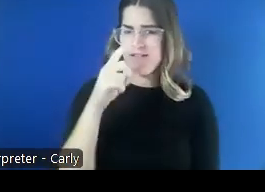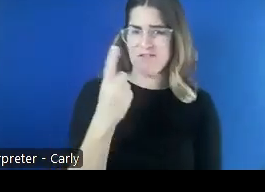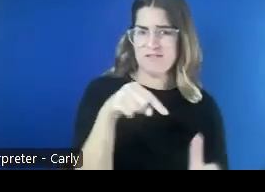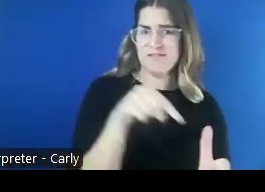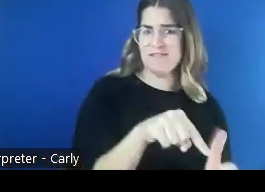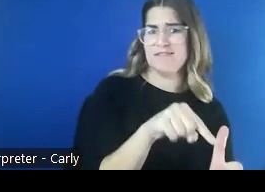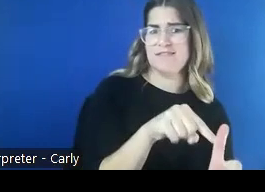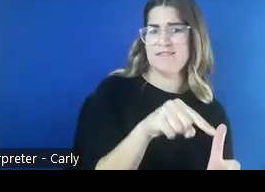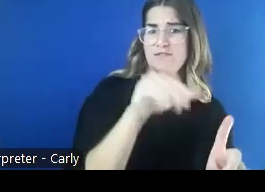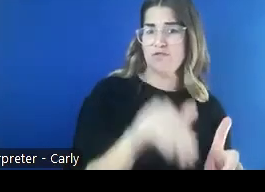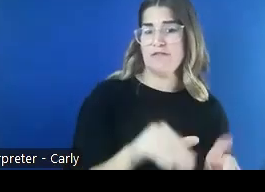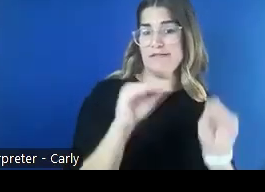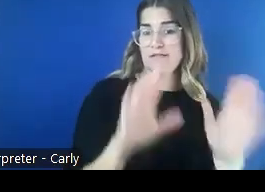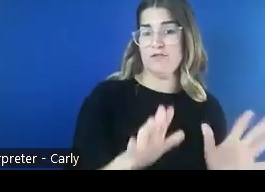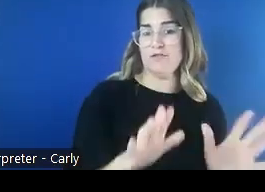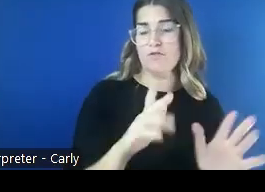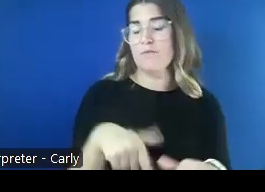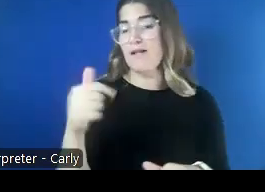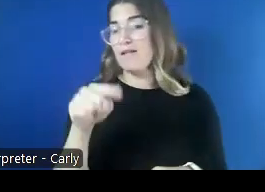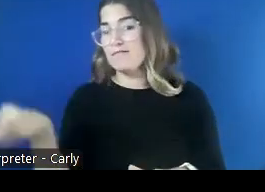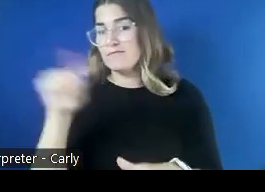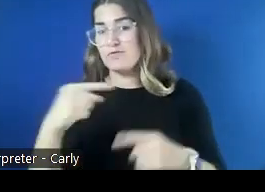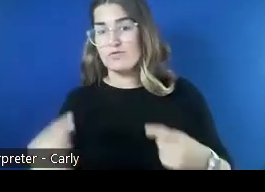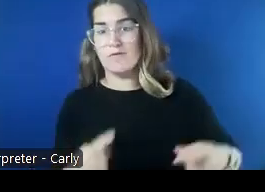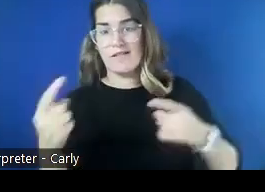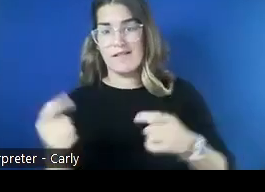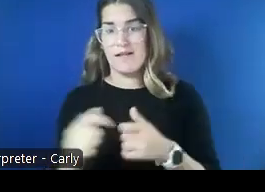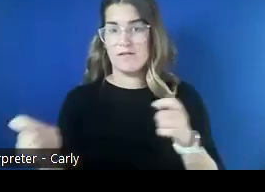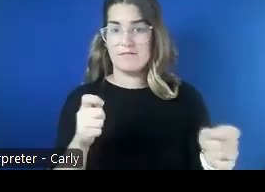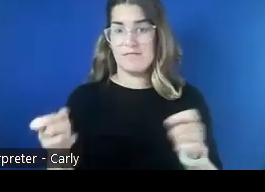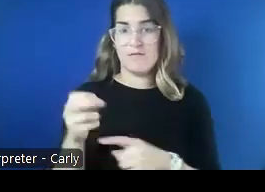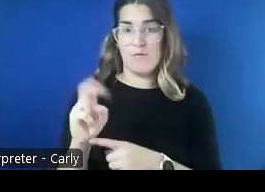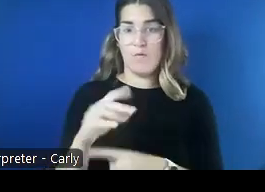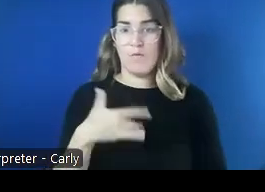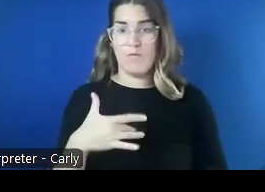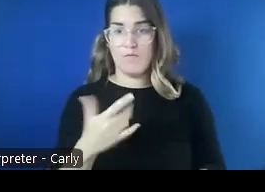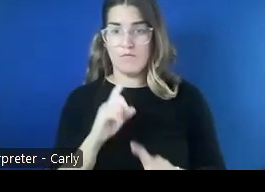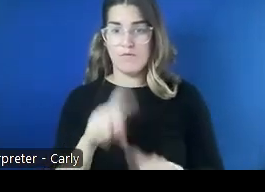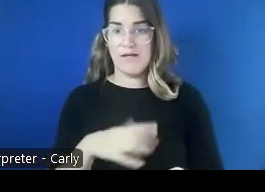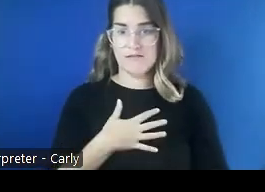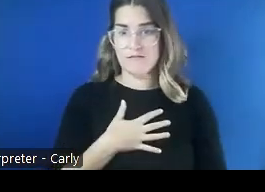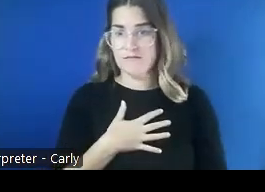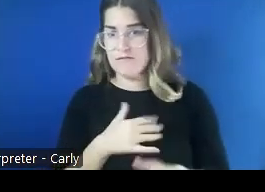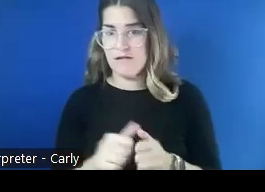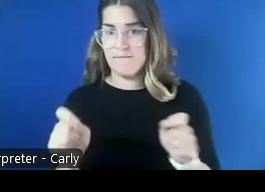teacher um are struggling with how to manage their own emotions and reactions when behaviors